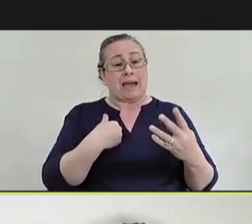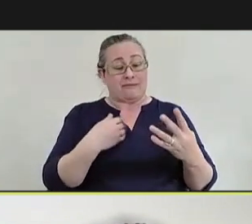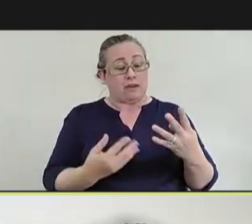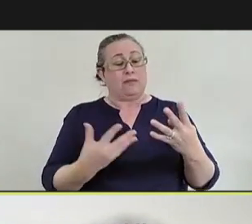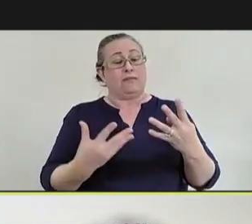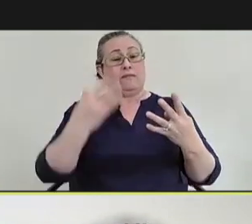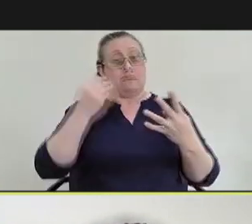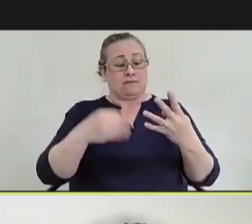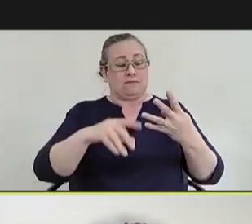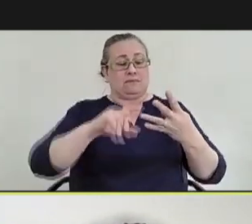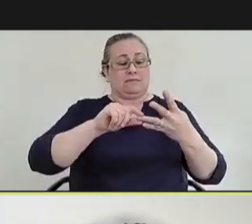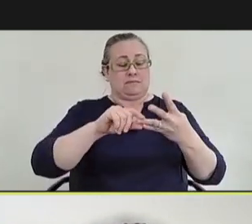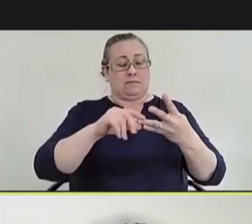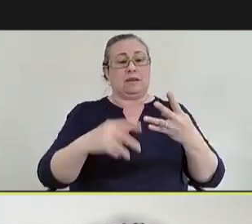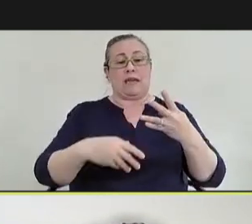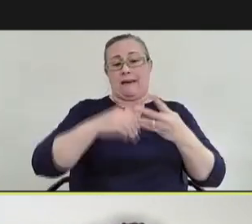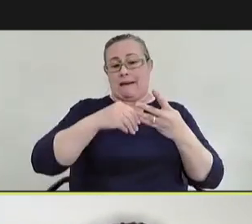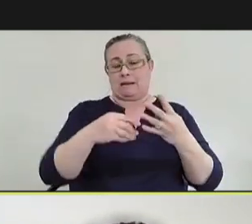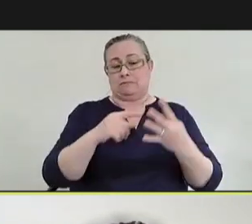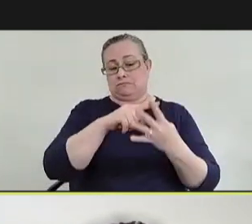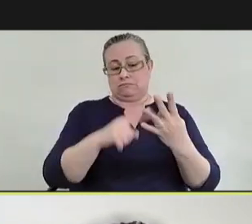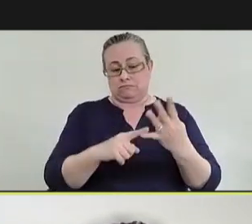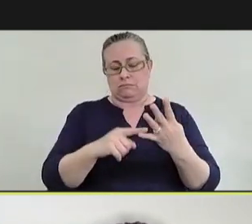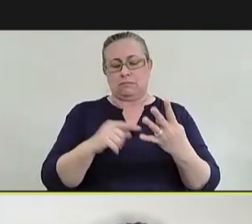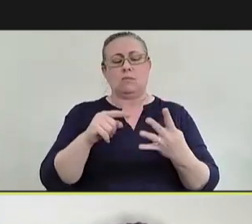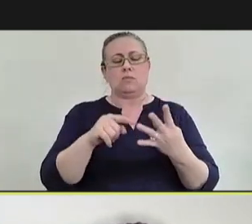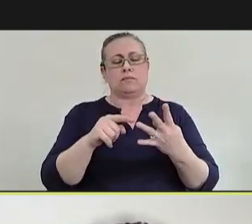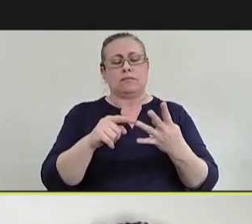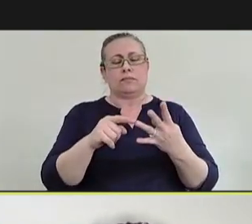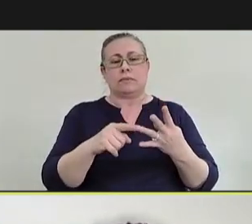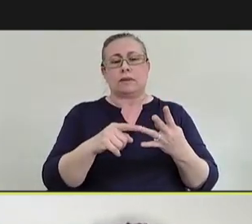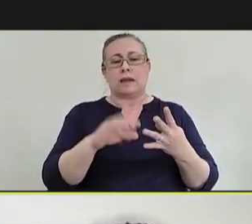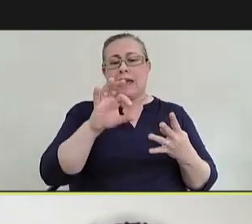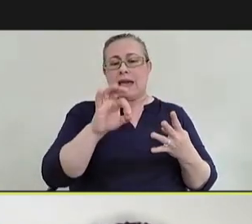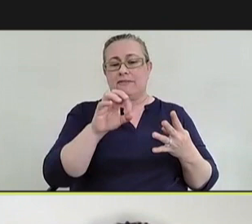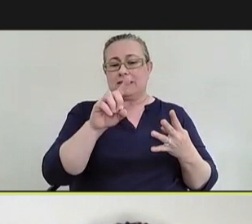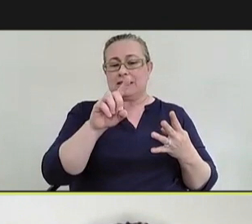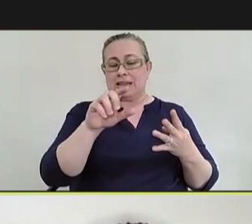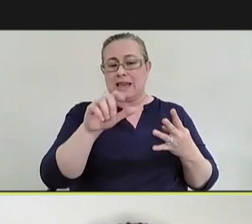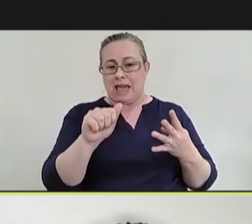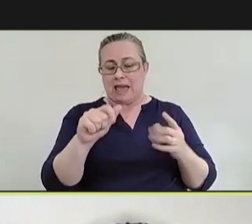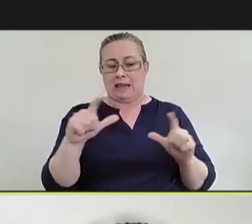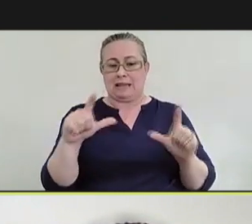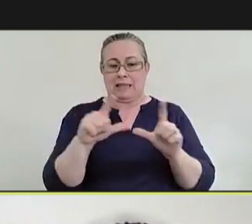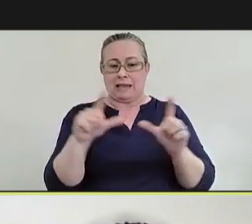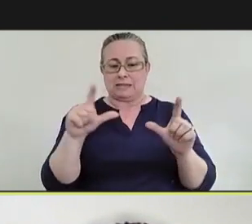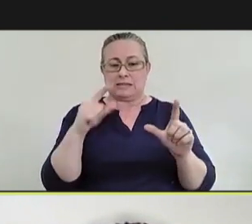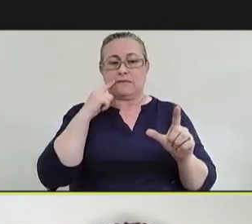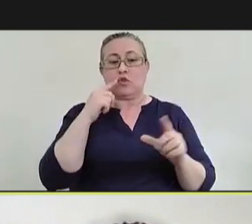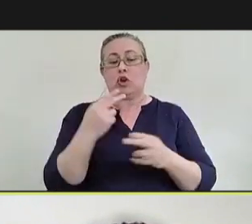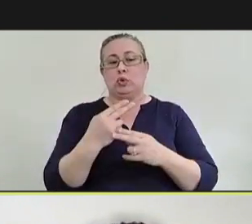recommended during pregnancy with one of those being FDA licensed for use in pregnancy. You'll